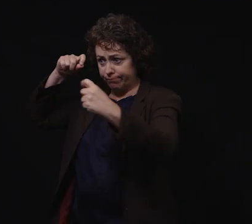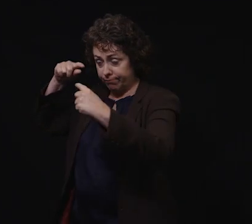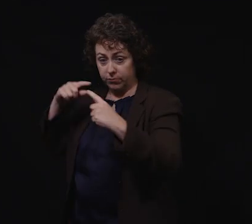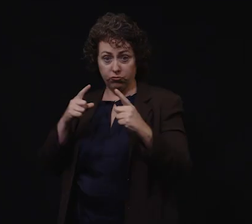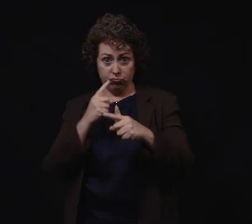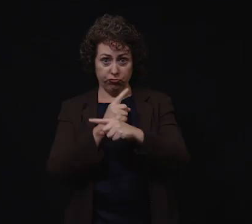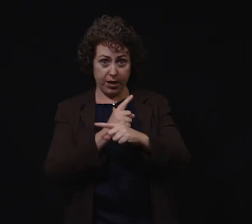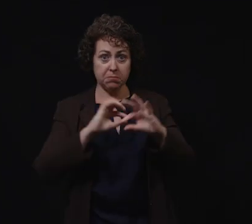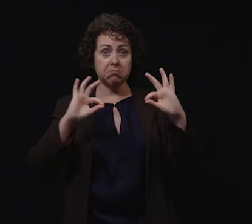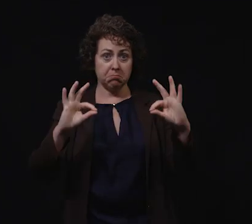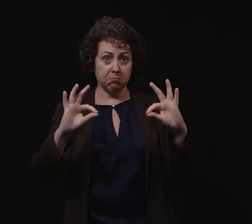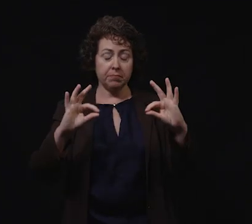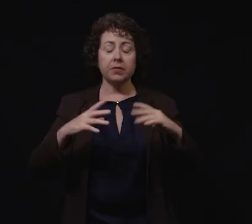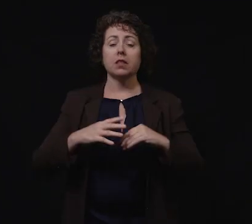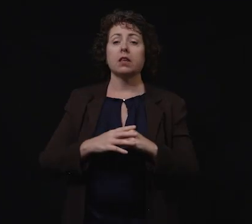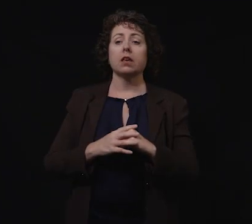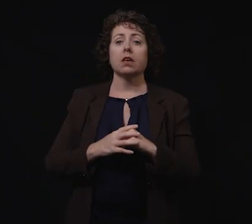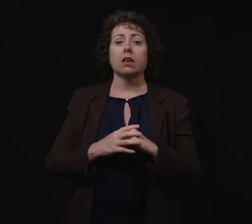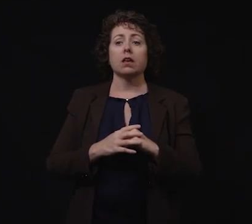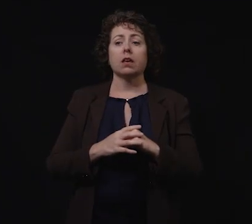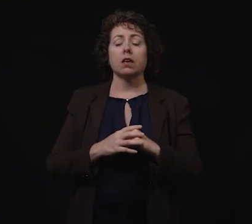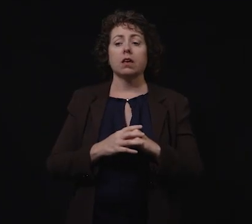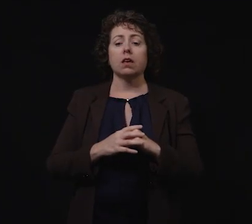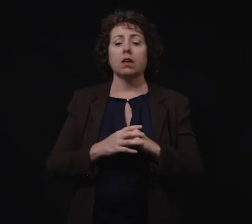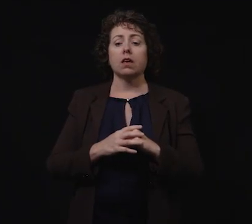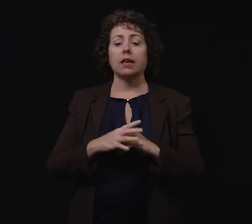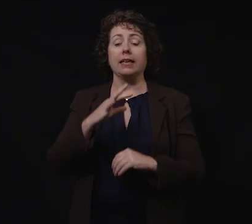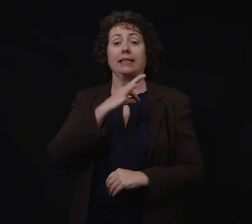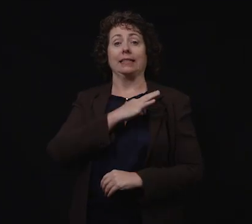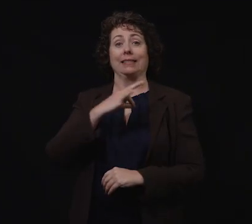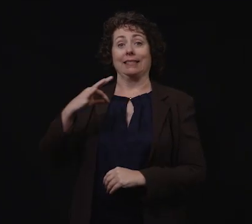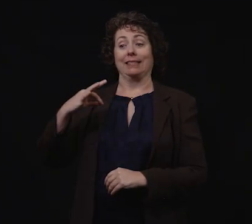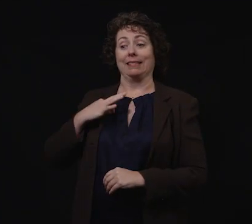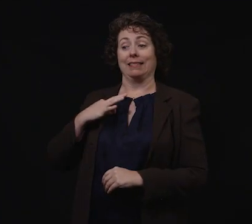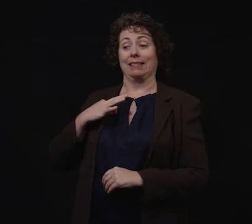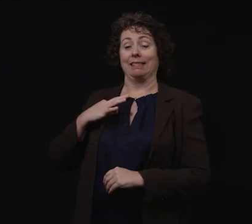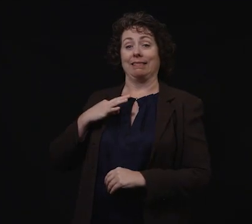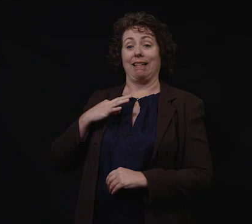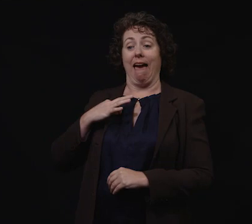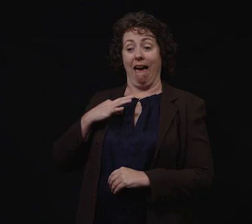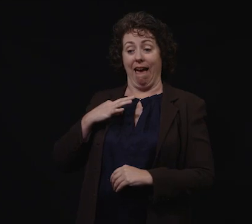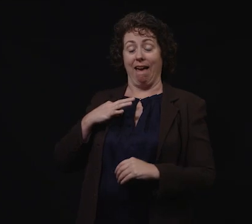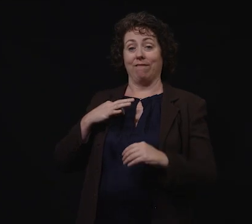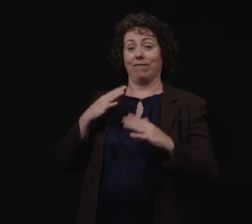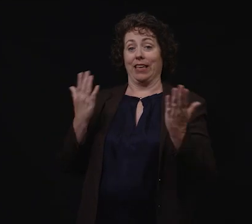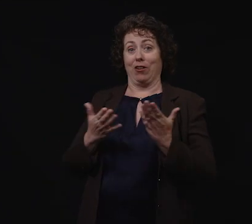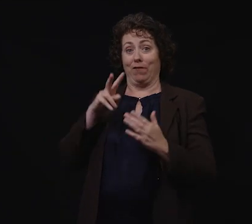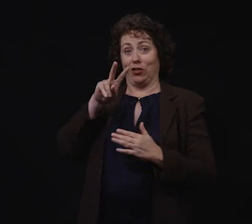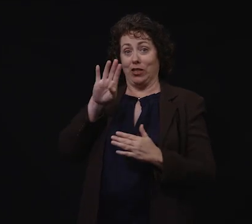personal staff Excuse me, staff are going home and preparing and getting ready for this